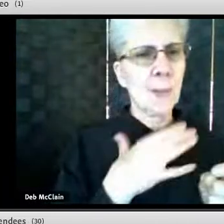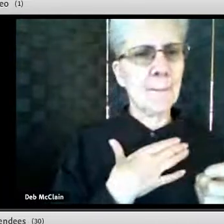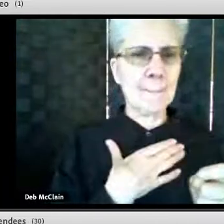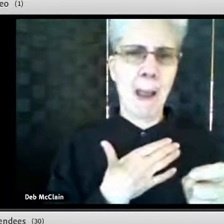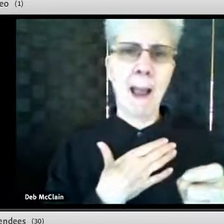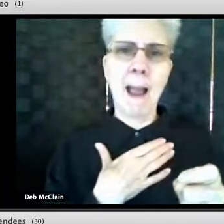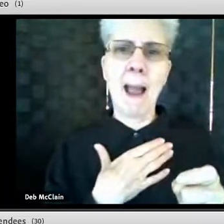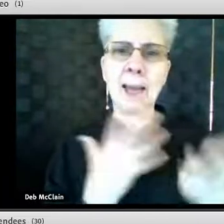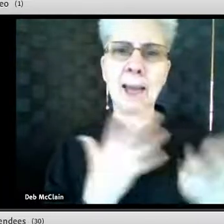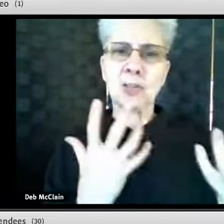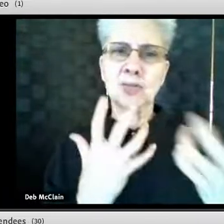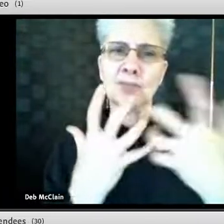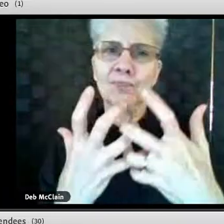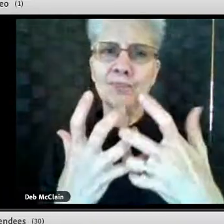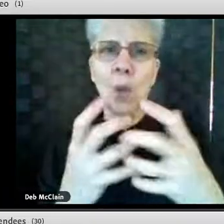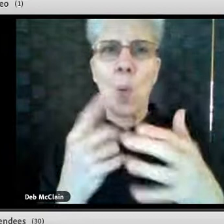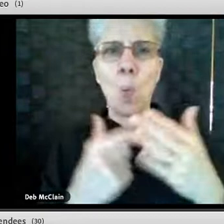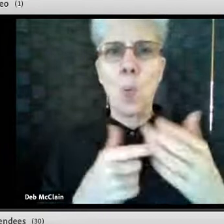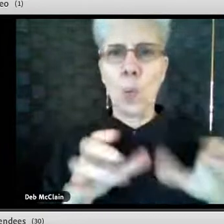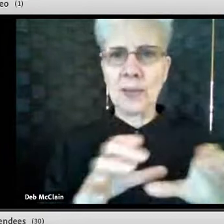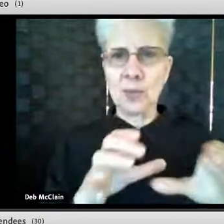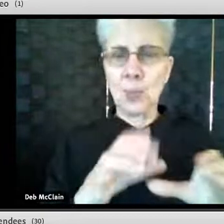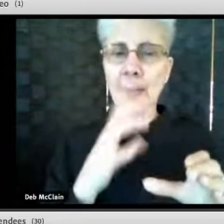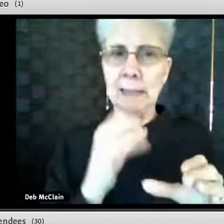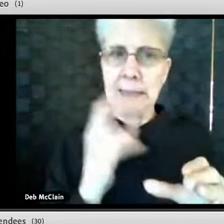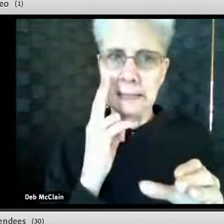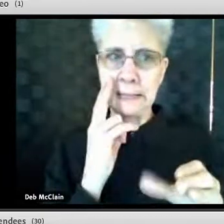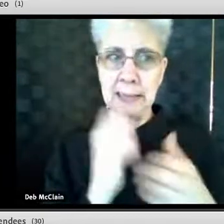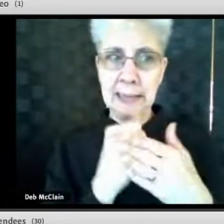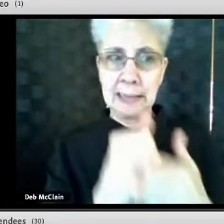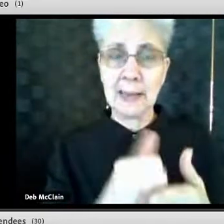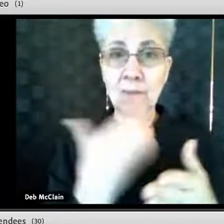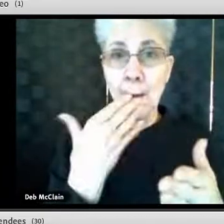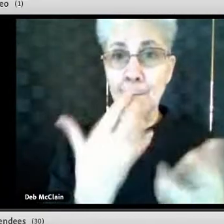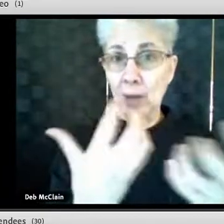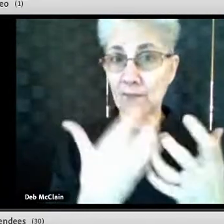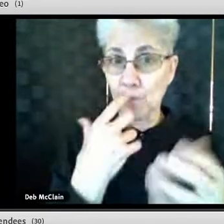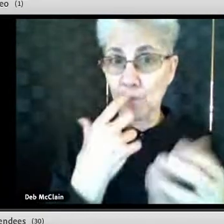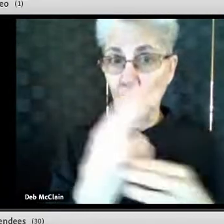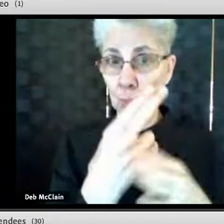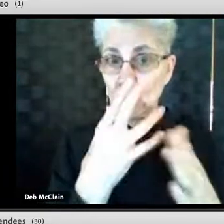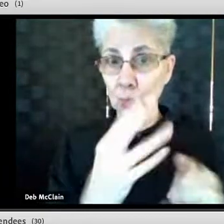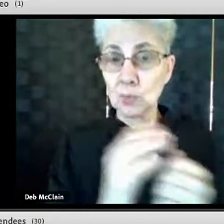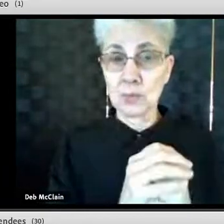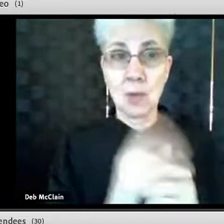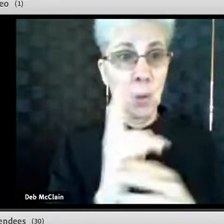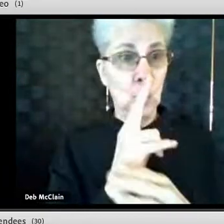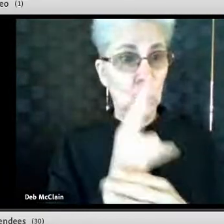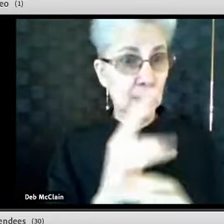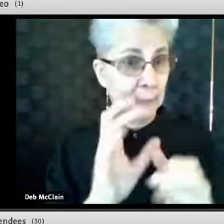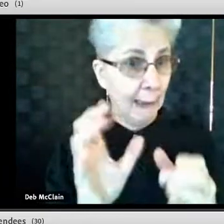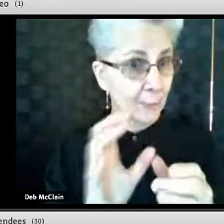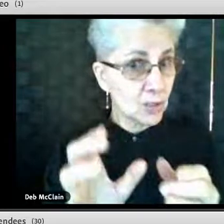I can start to change my tack to fit what my audience is doing and see if that is a better fit for my users,"